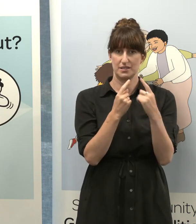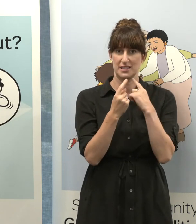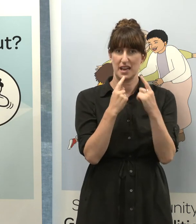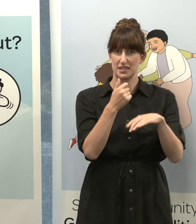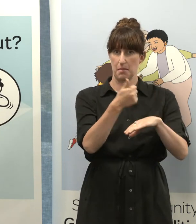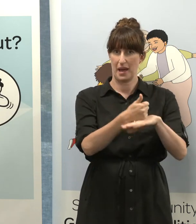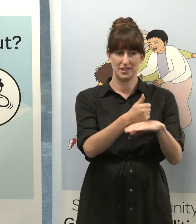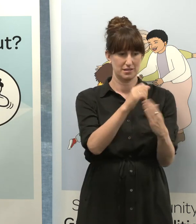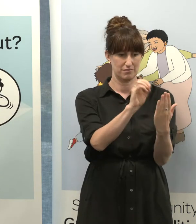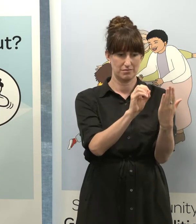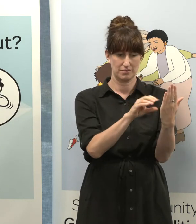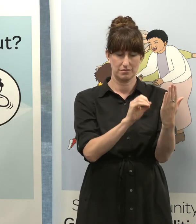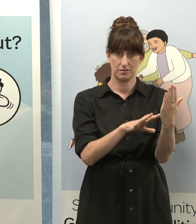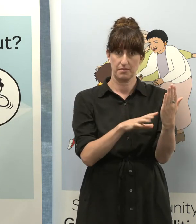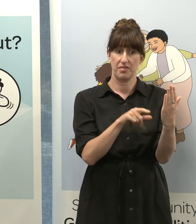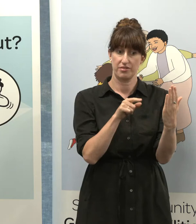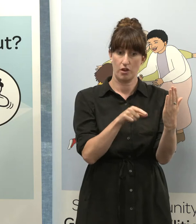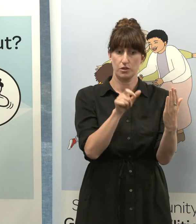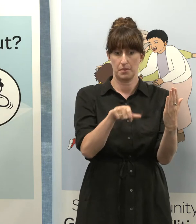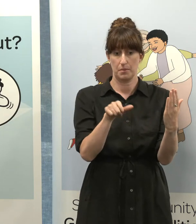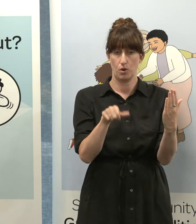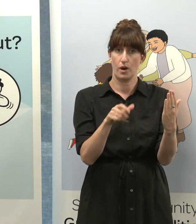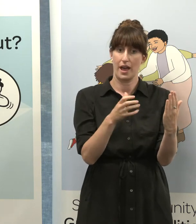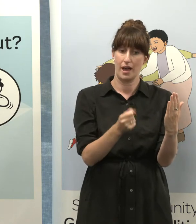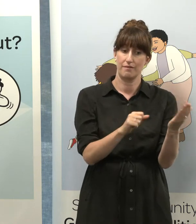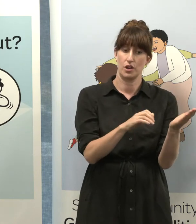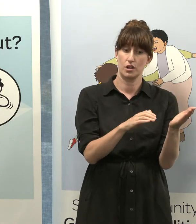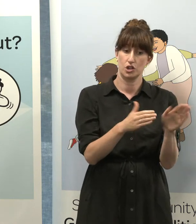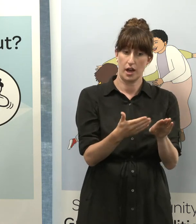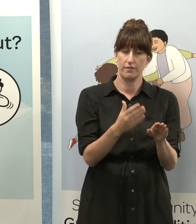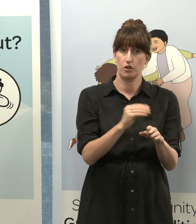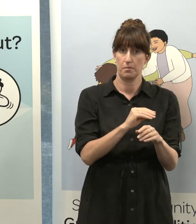there has been an additional